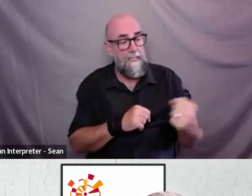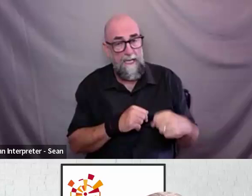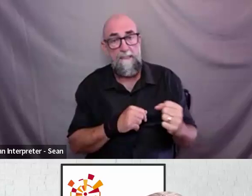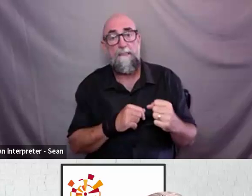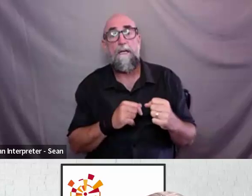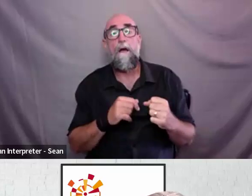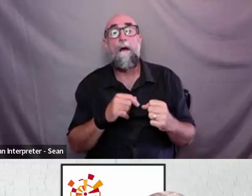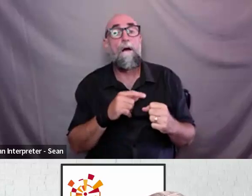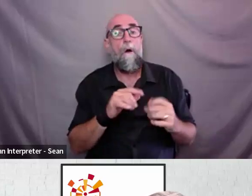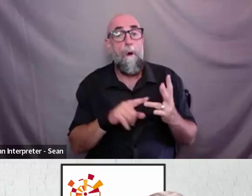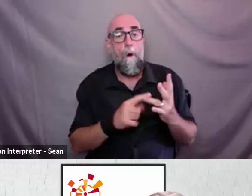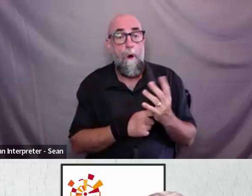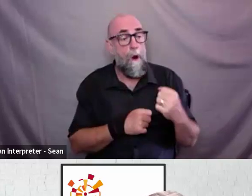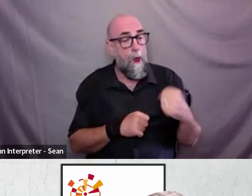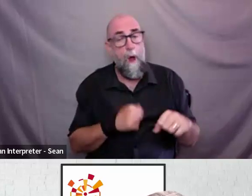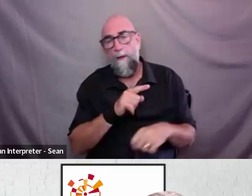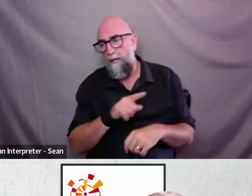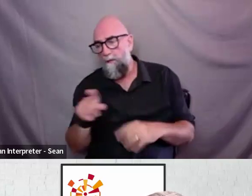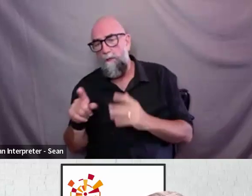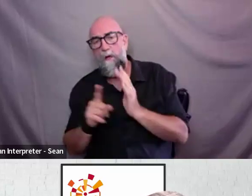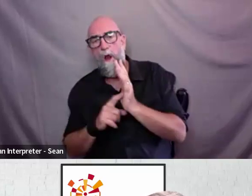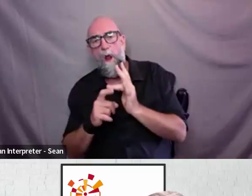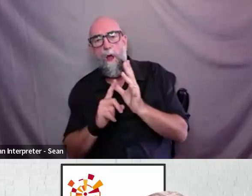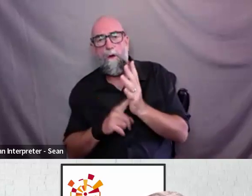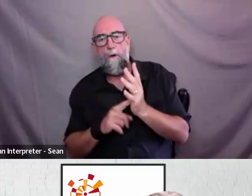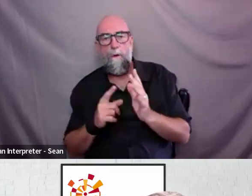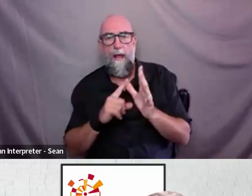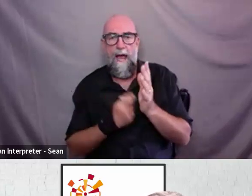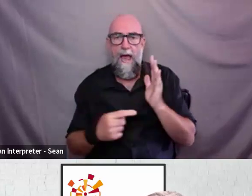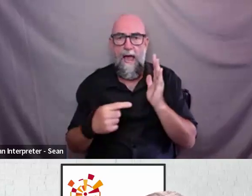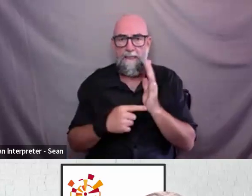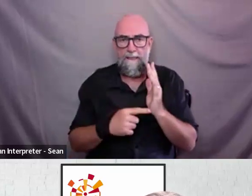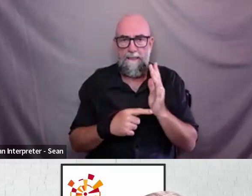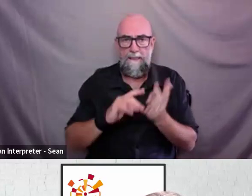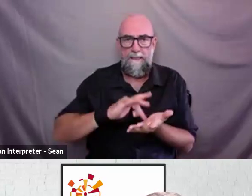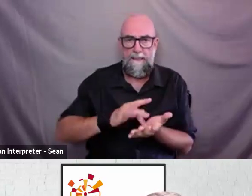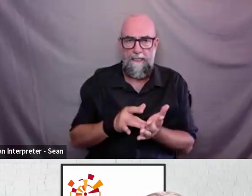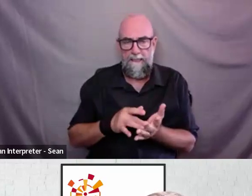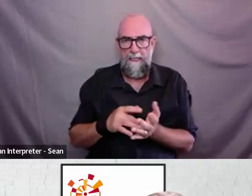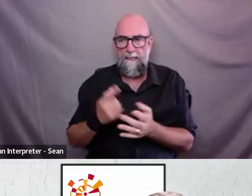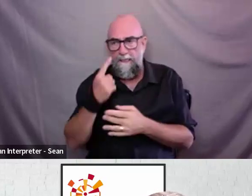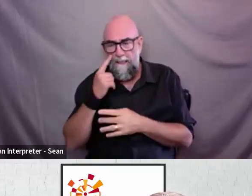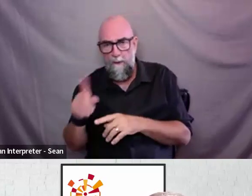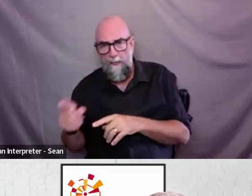and I just go back to the point I made before, big ideas is really what we need, even if they